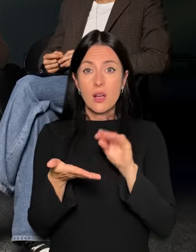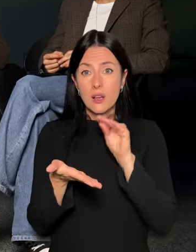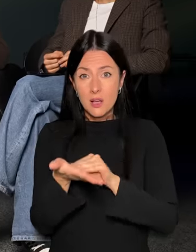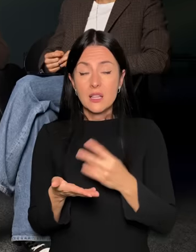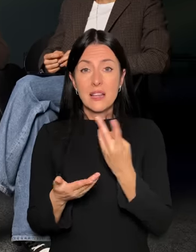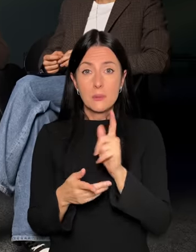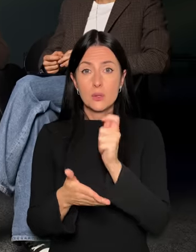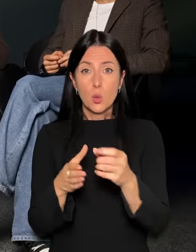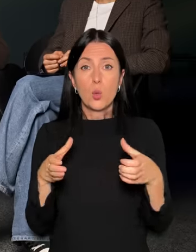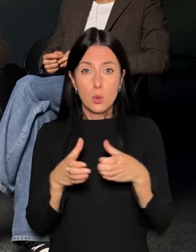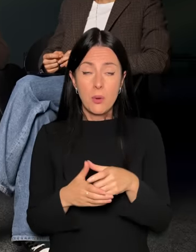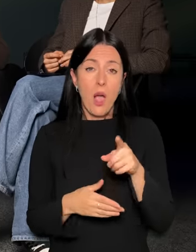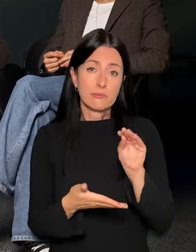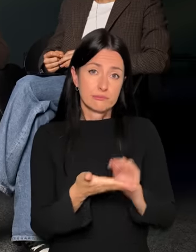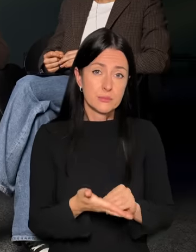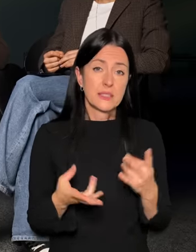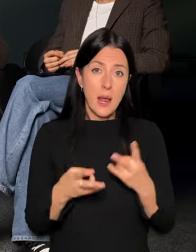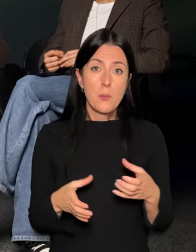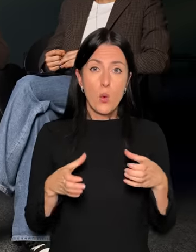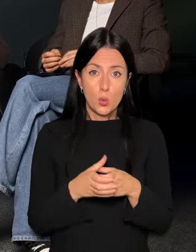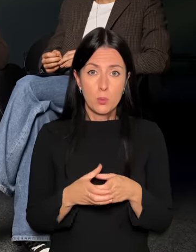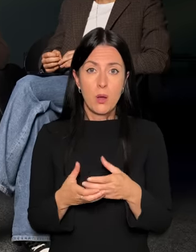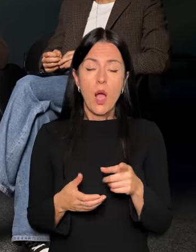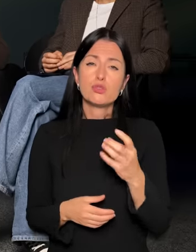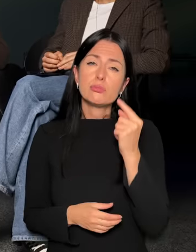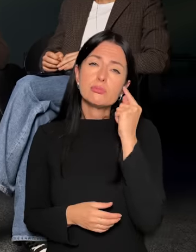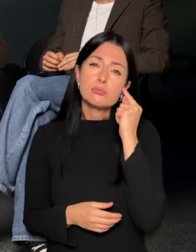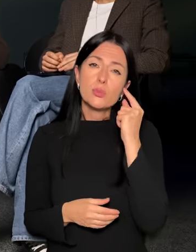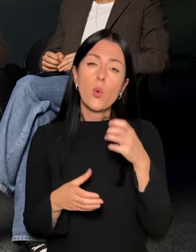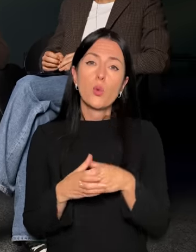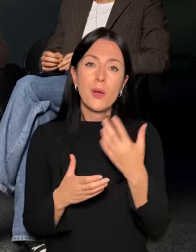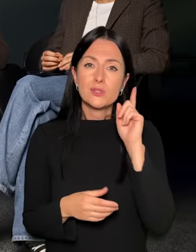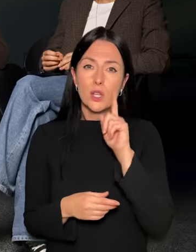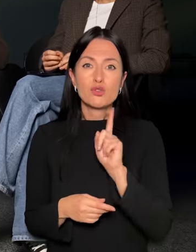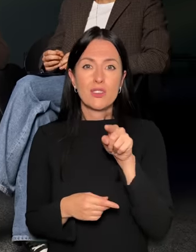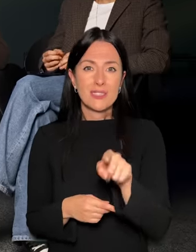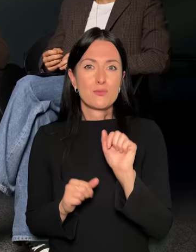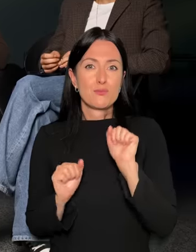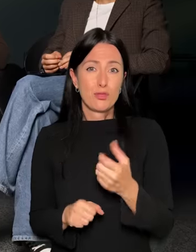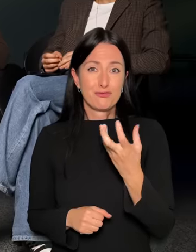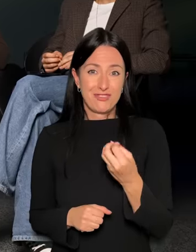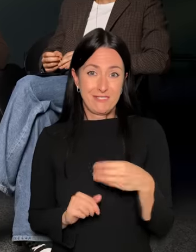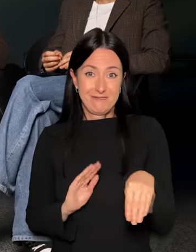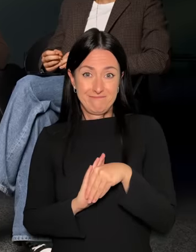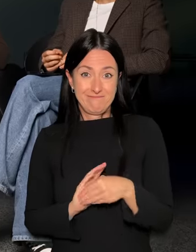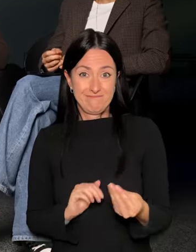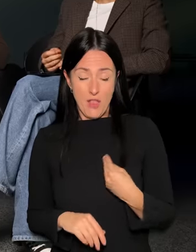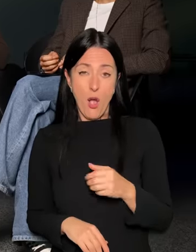If it's stated on that paper that you need a certain disability group, they will write that you need that group. But he will still think about which group to give you because if he knows he can take some money from you,